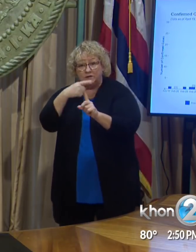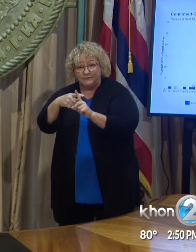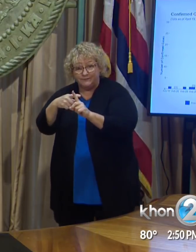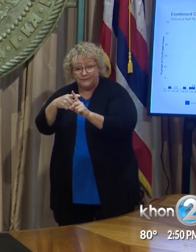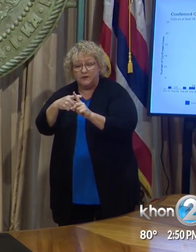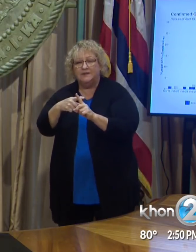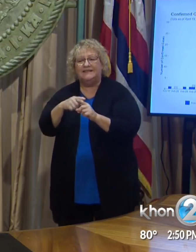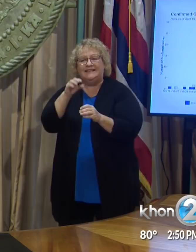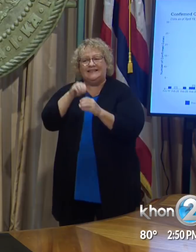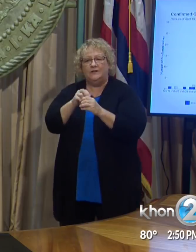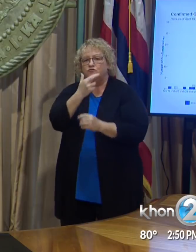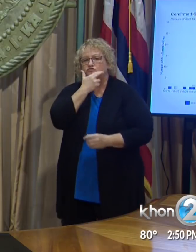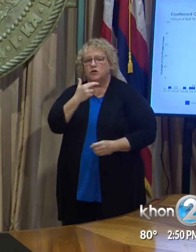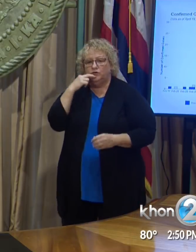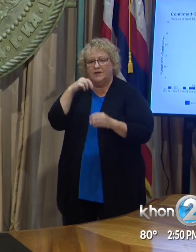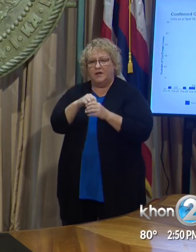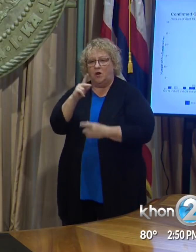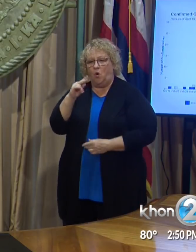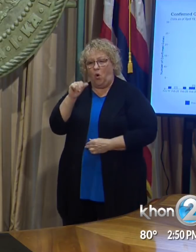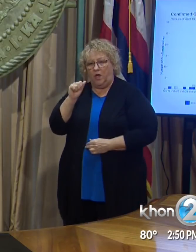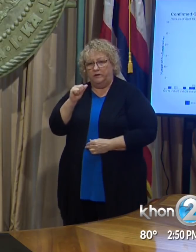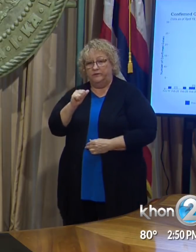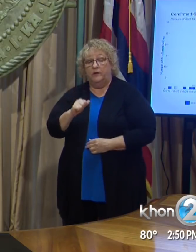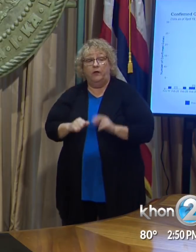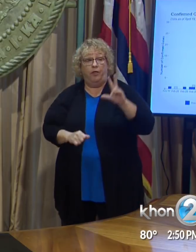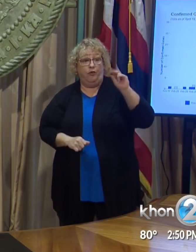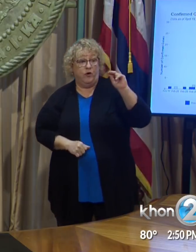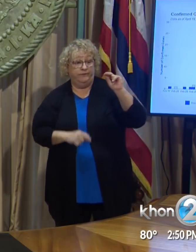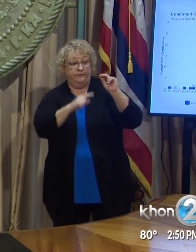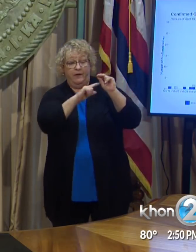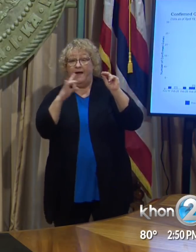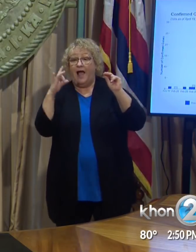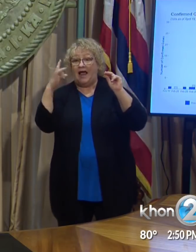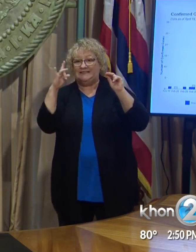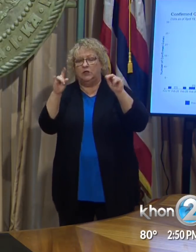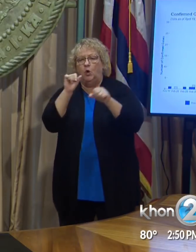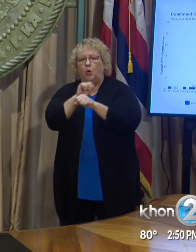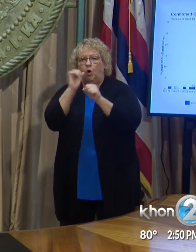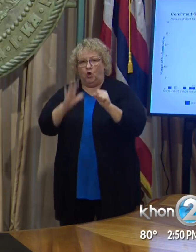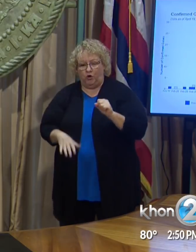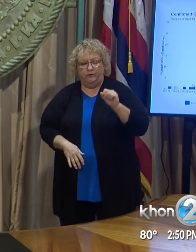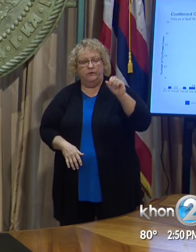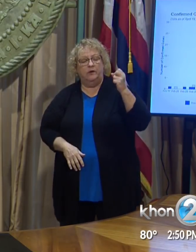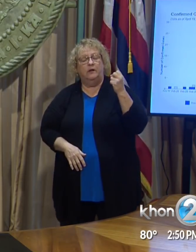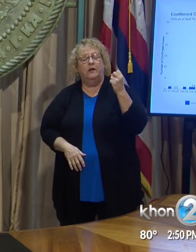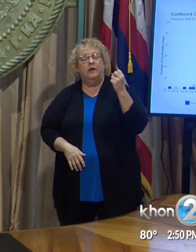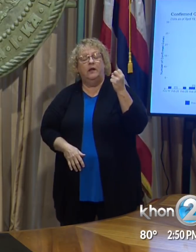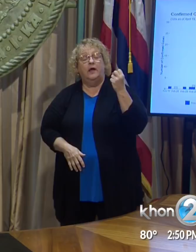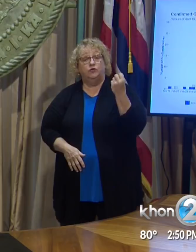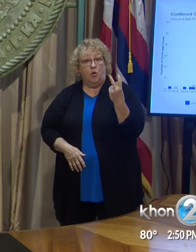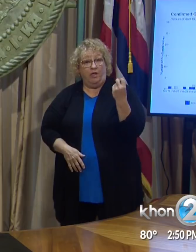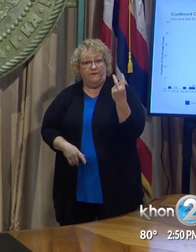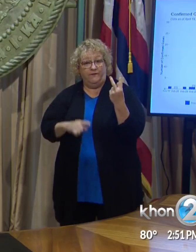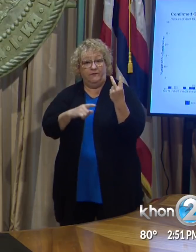CONTINUING. WE HAVE A TOTAL OF 30 POSITIVE CASES ASSOCIATED WITH THAT OUTBREAK.